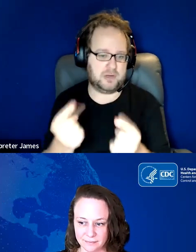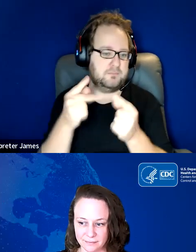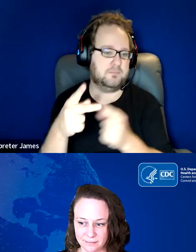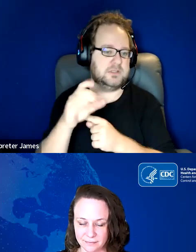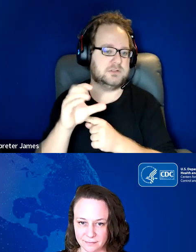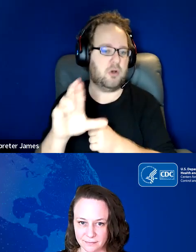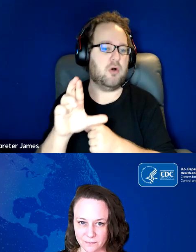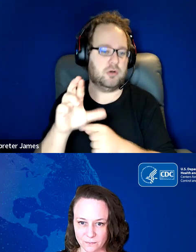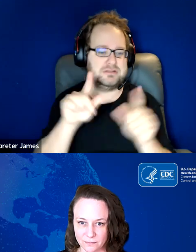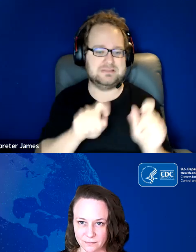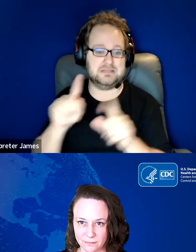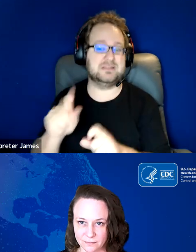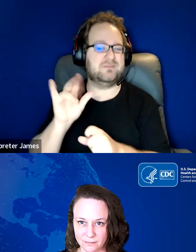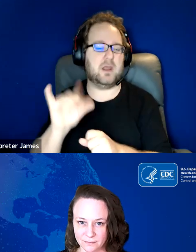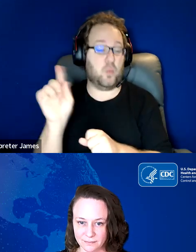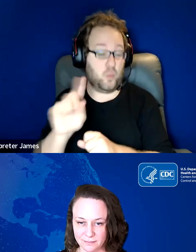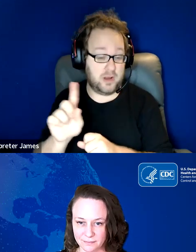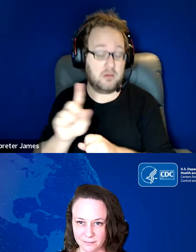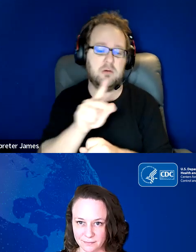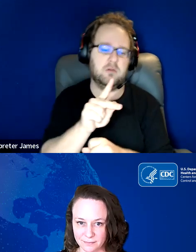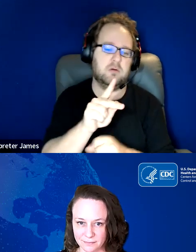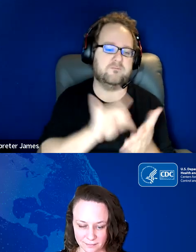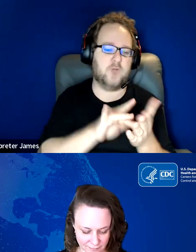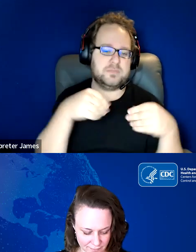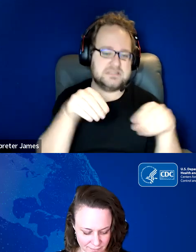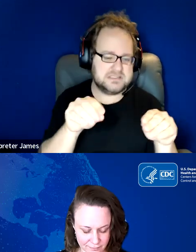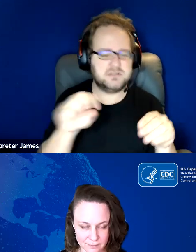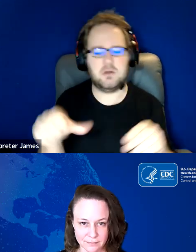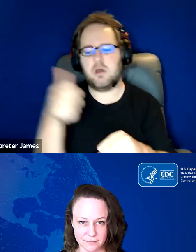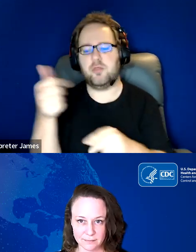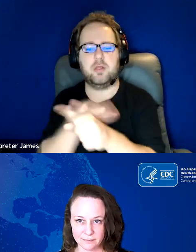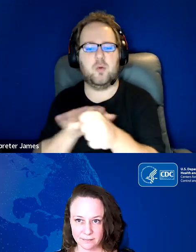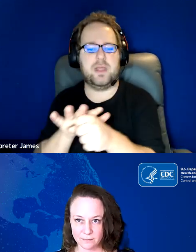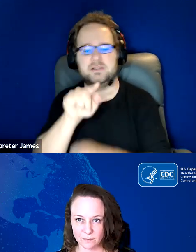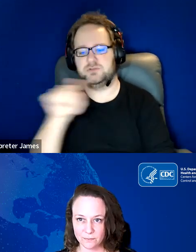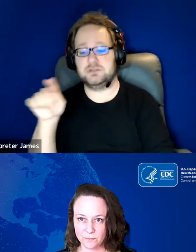get at pharmacies and other locations. But if you're sick and you have a